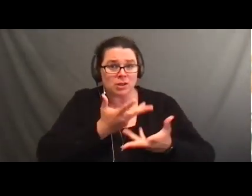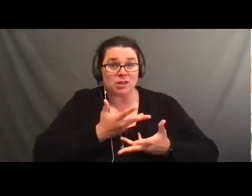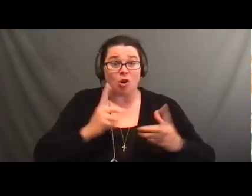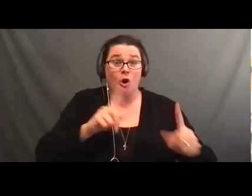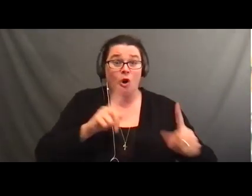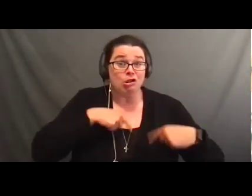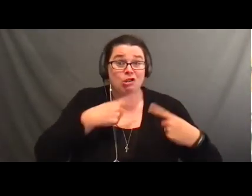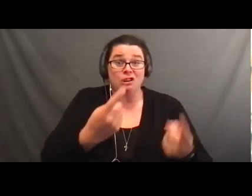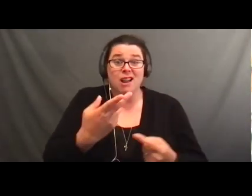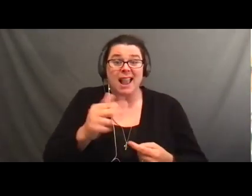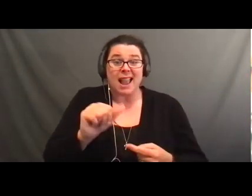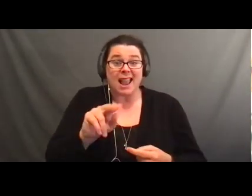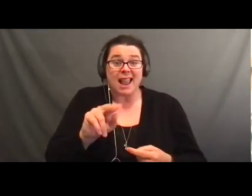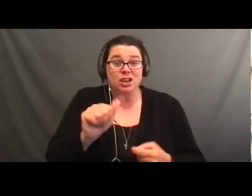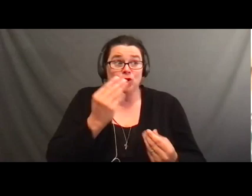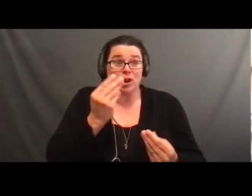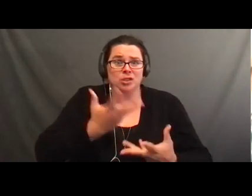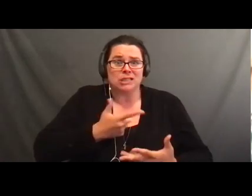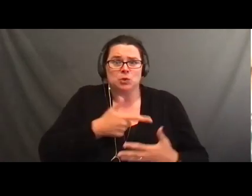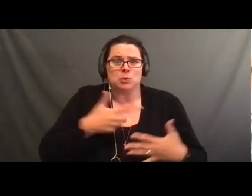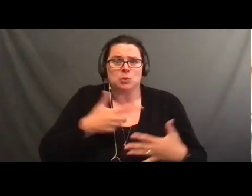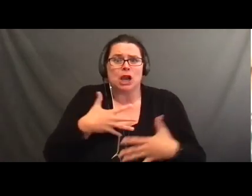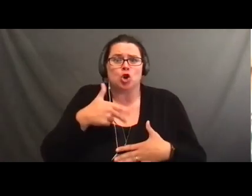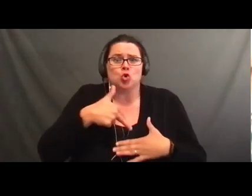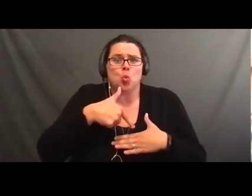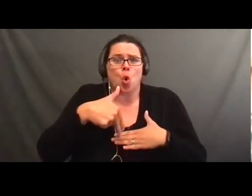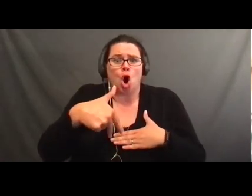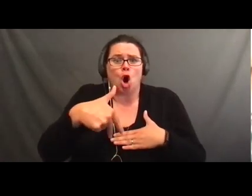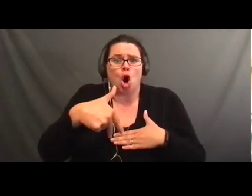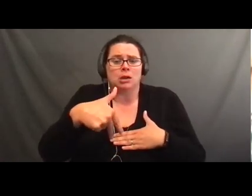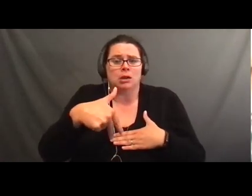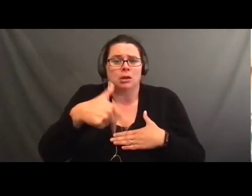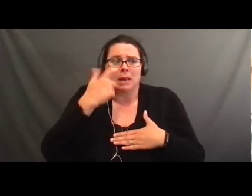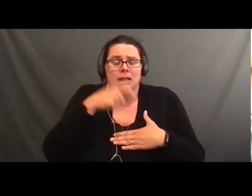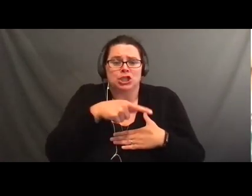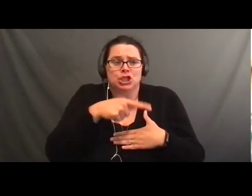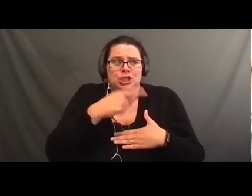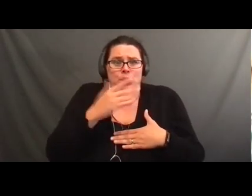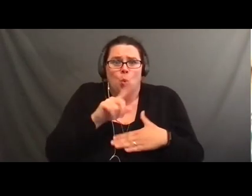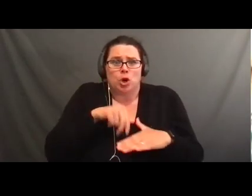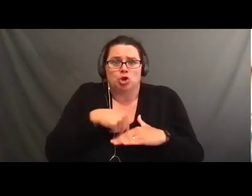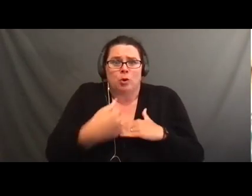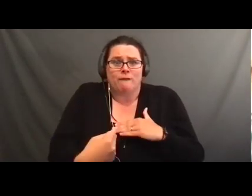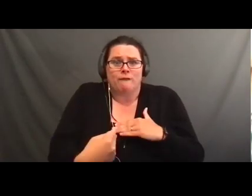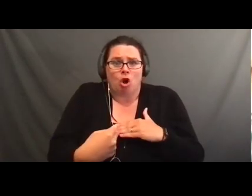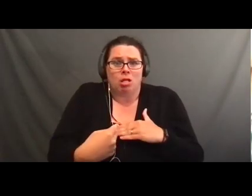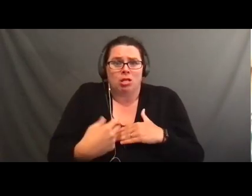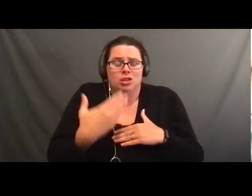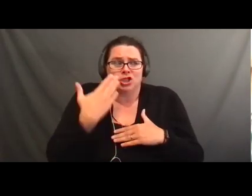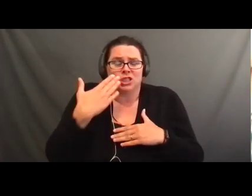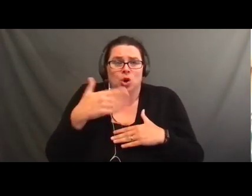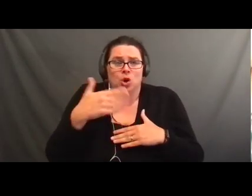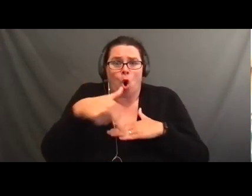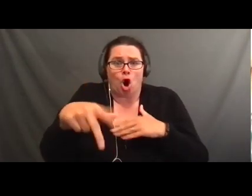she was scared to walk because she didn't know where she was walking to.